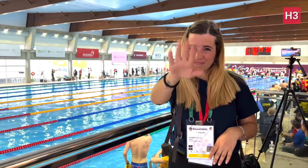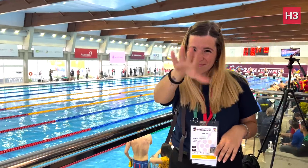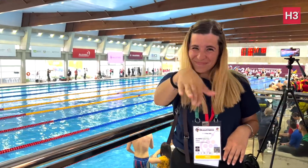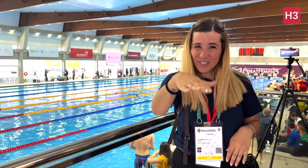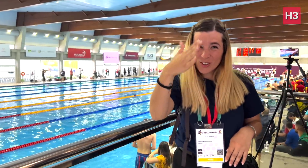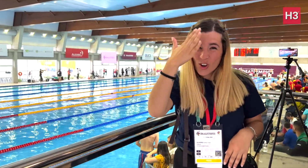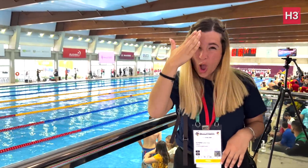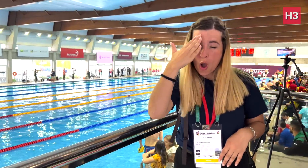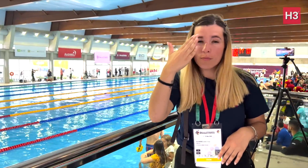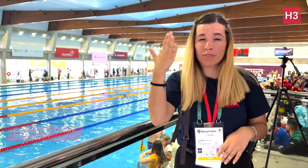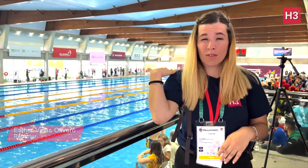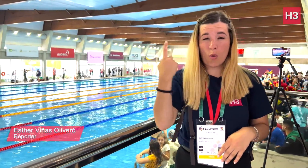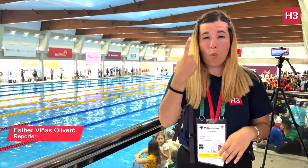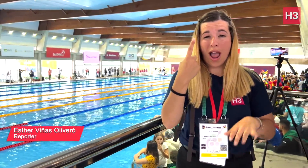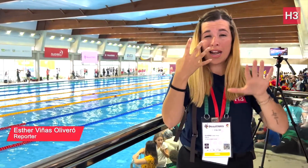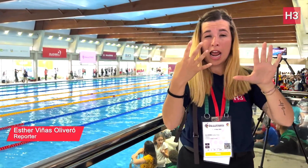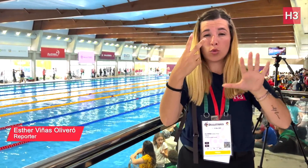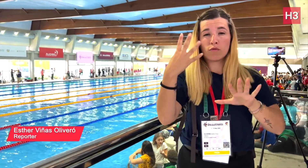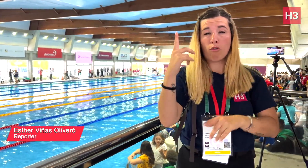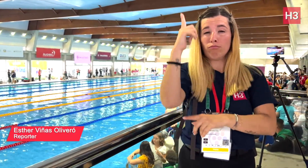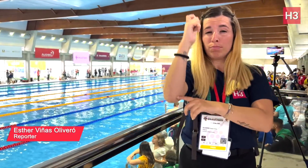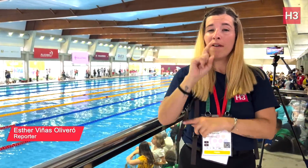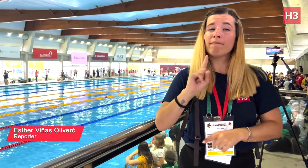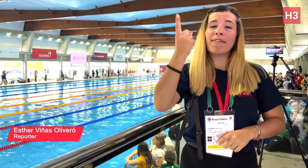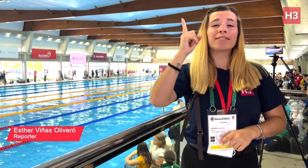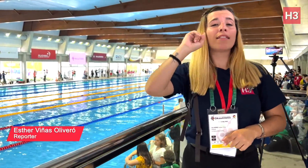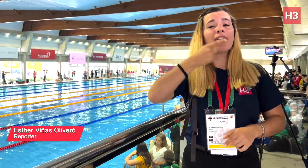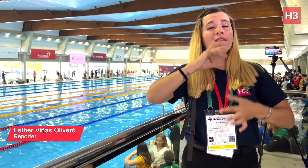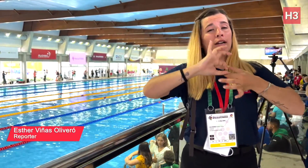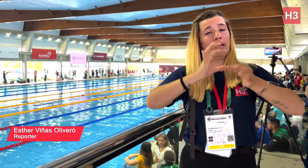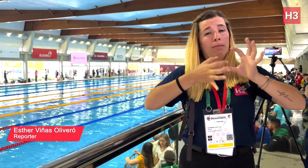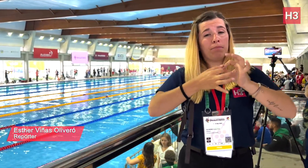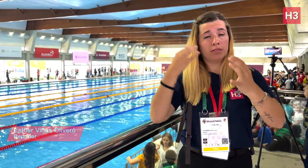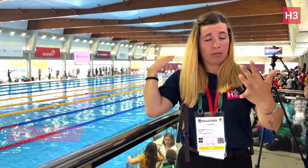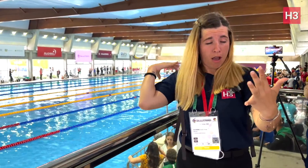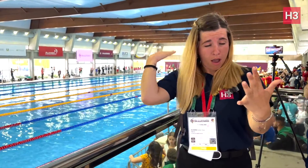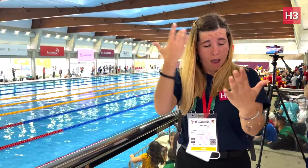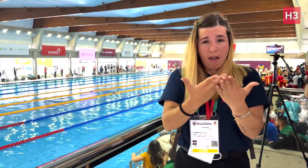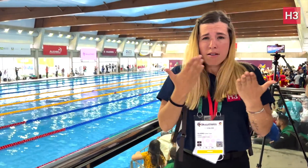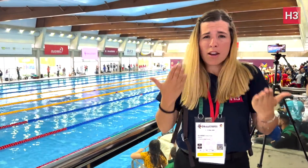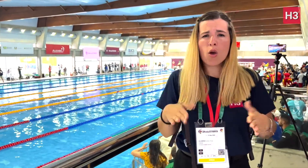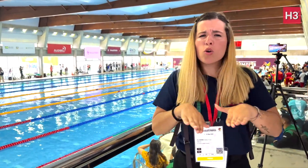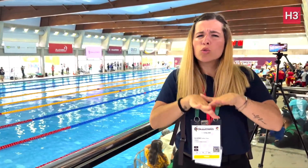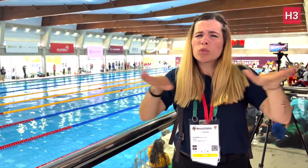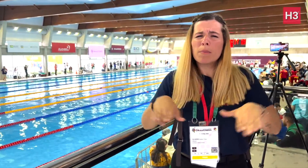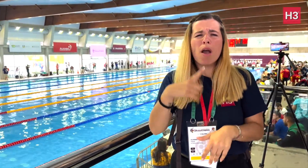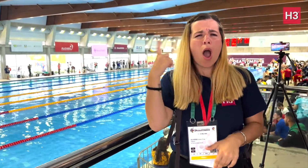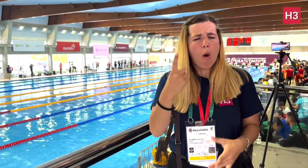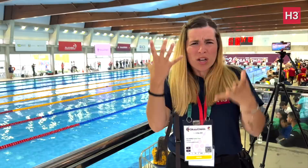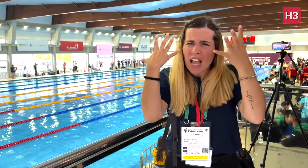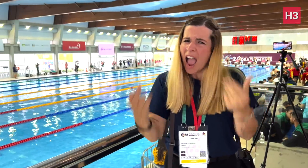Swimming has been part of every Summer Games since the first Deaflympics in Paris in 1924.